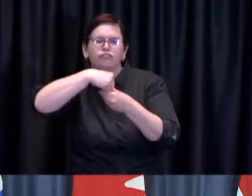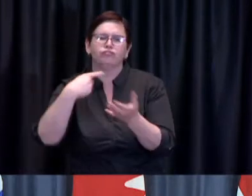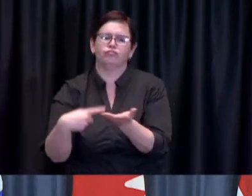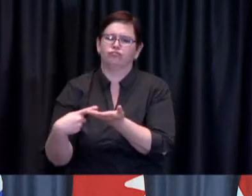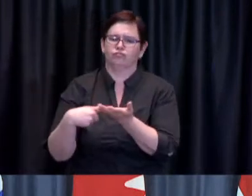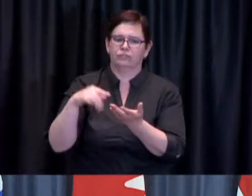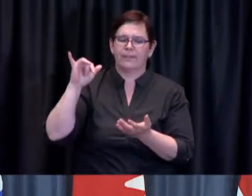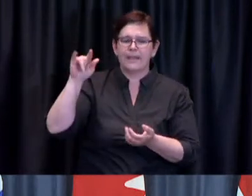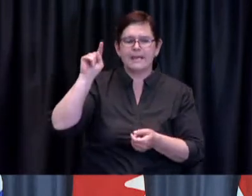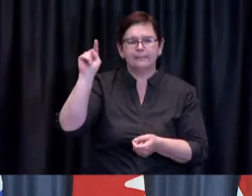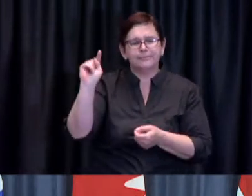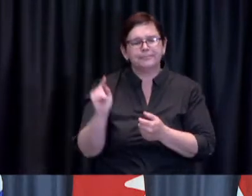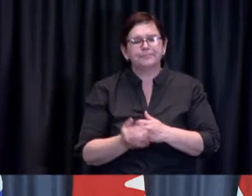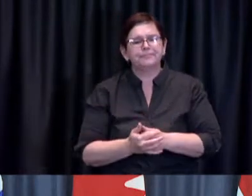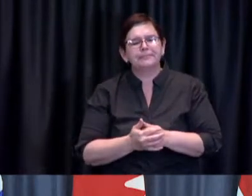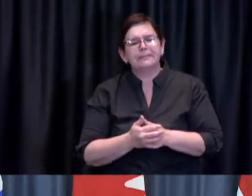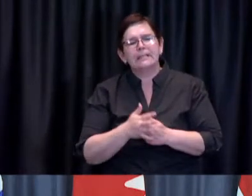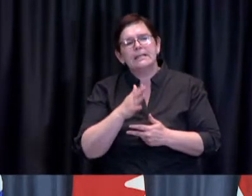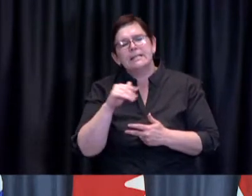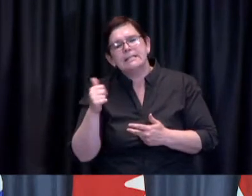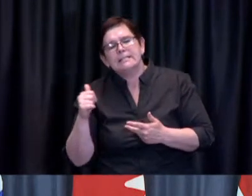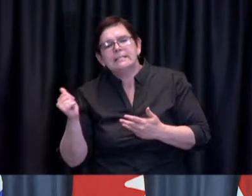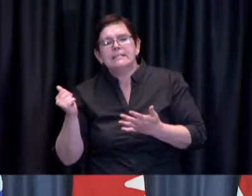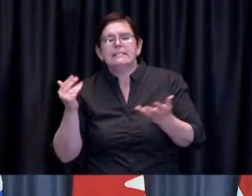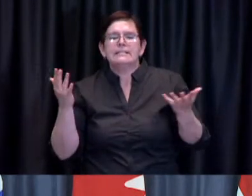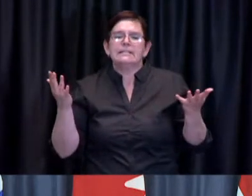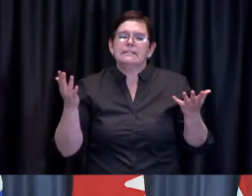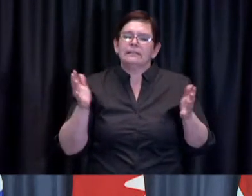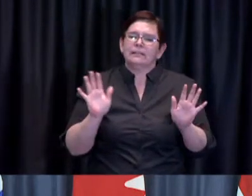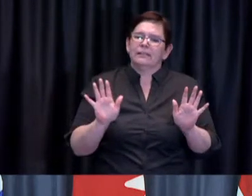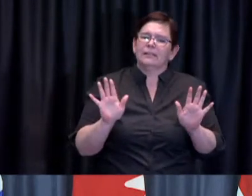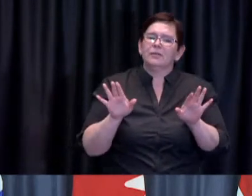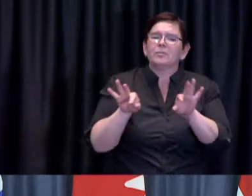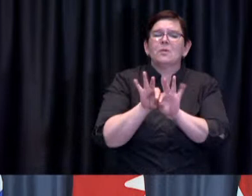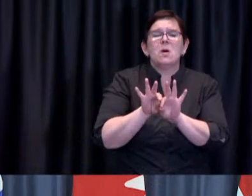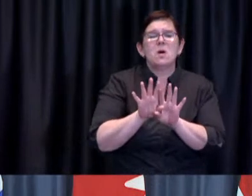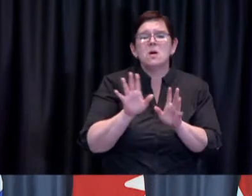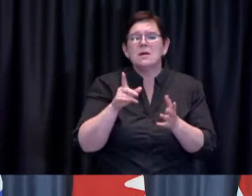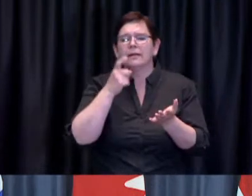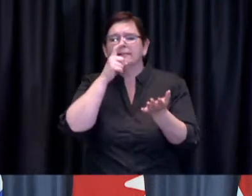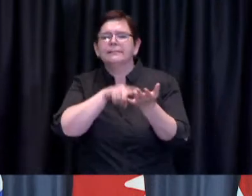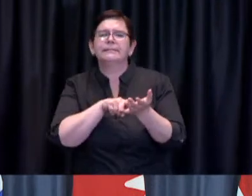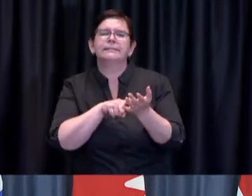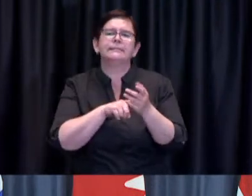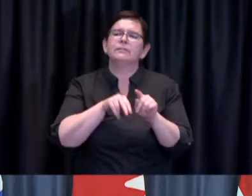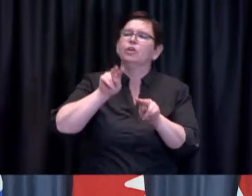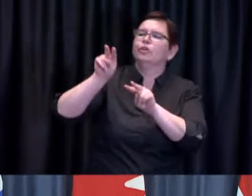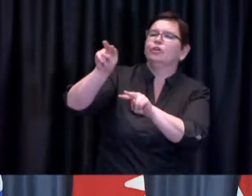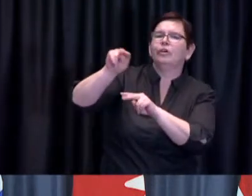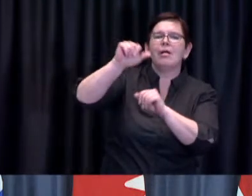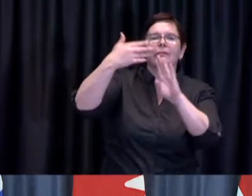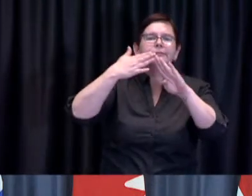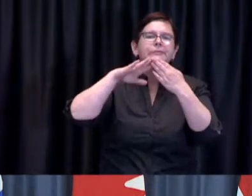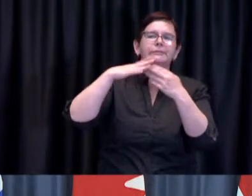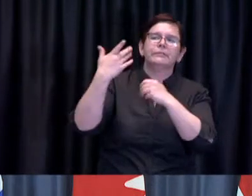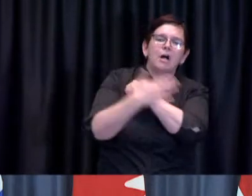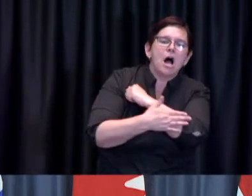I think we should turn to the experiences of other jurisdictions there are a number of jurisdictions that are just a little bit ahead of us in respect of their own